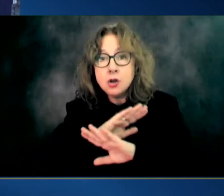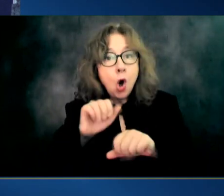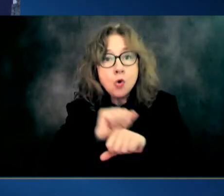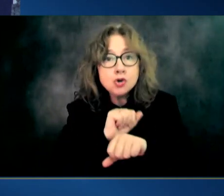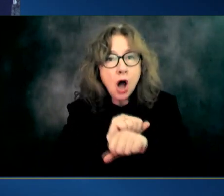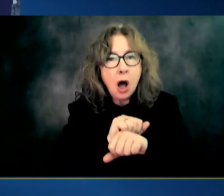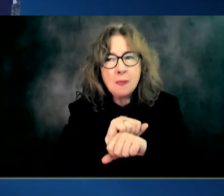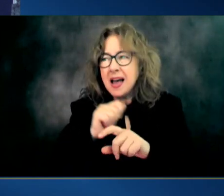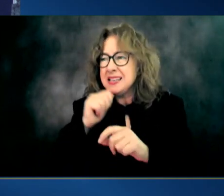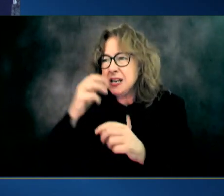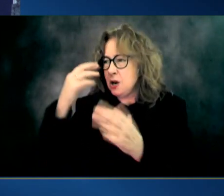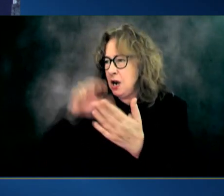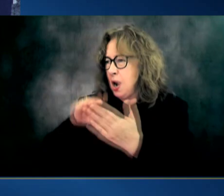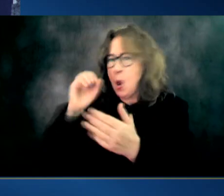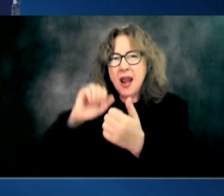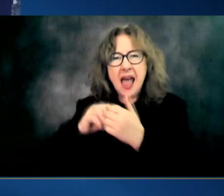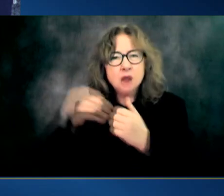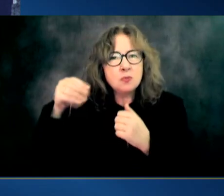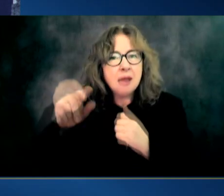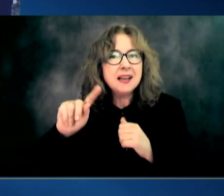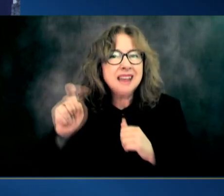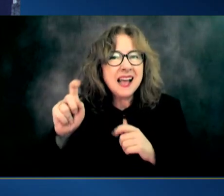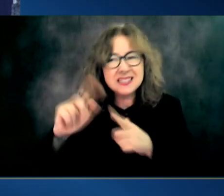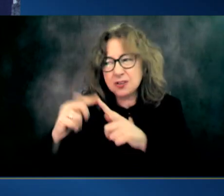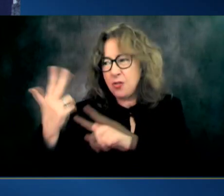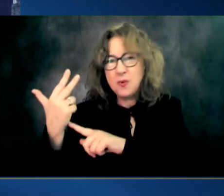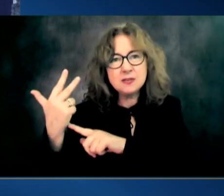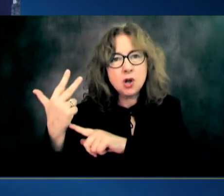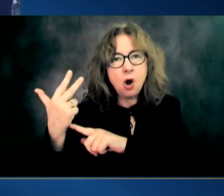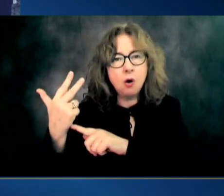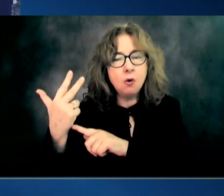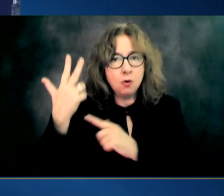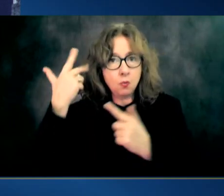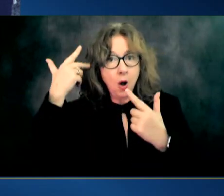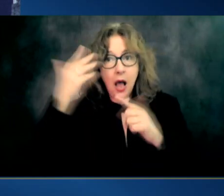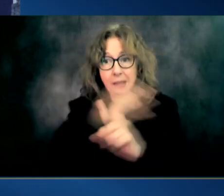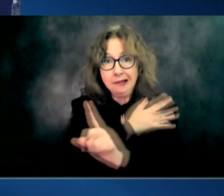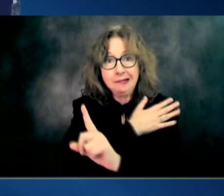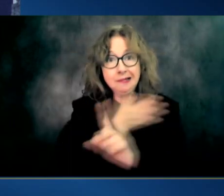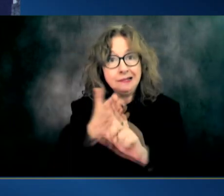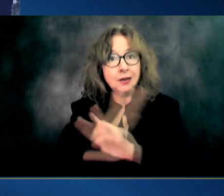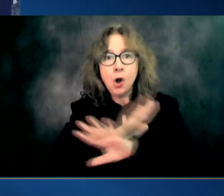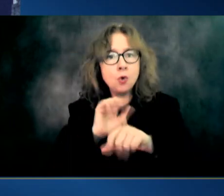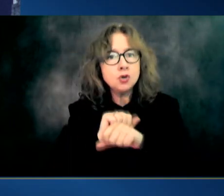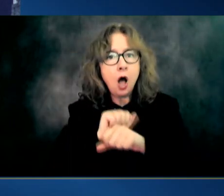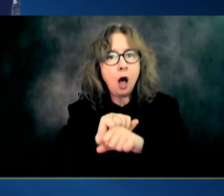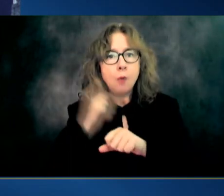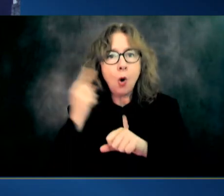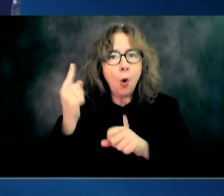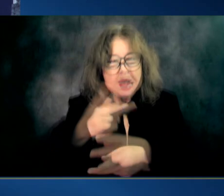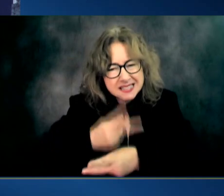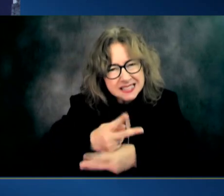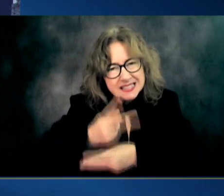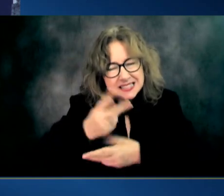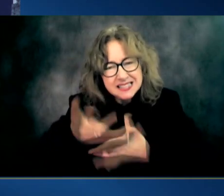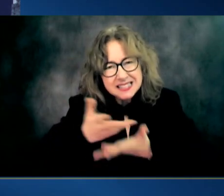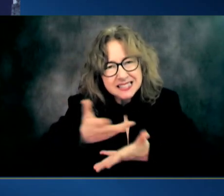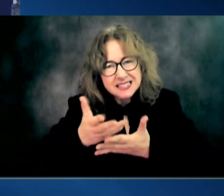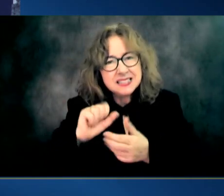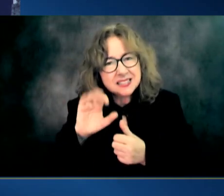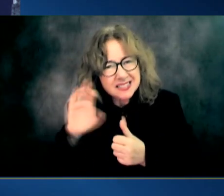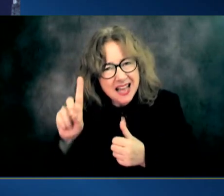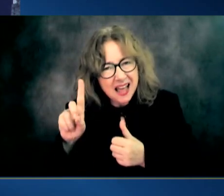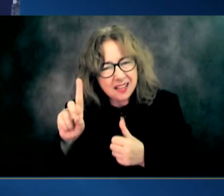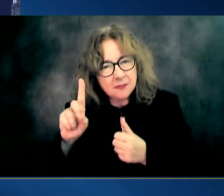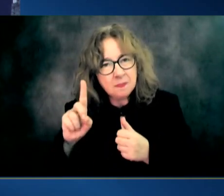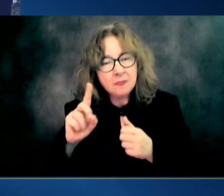because of sickle cell. So, I feel like sometimes failure to launch is a thing that -- you know,